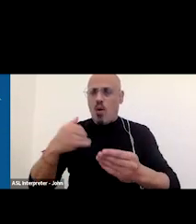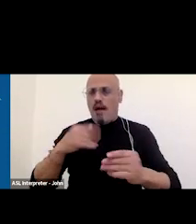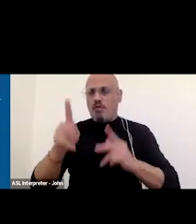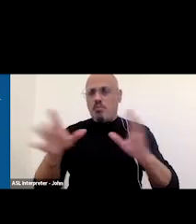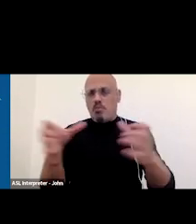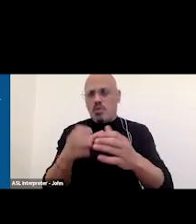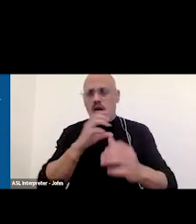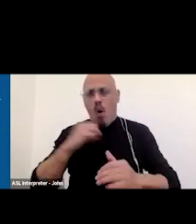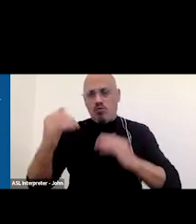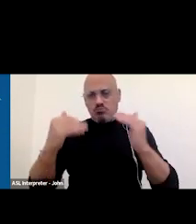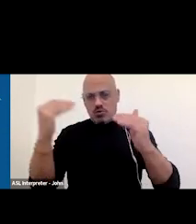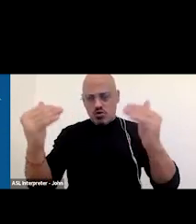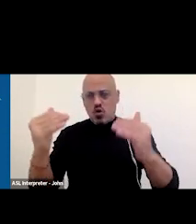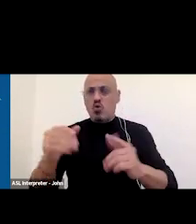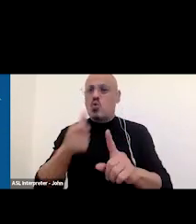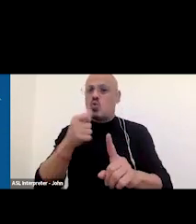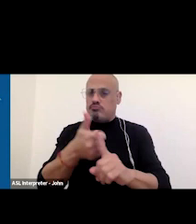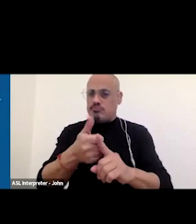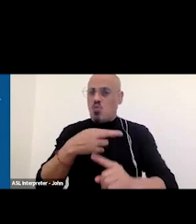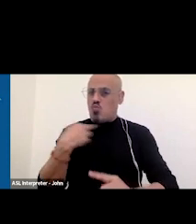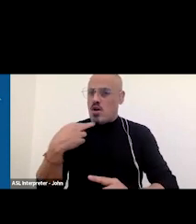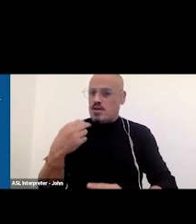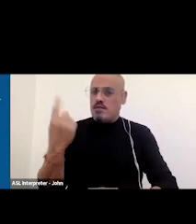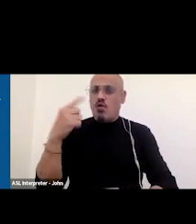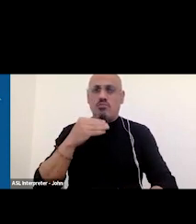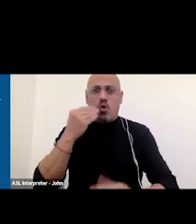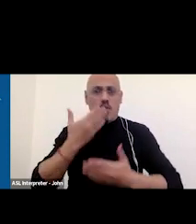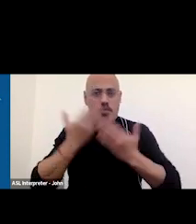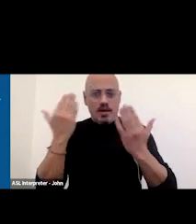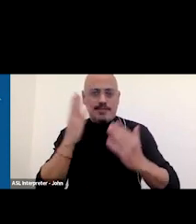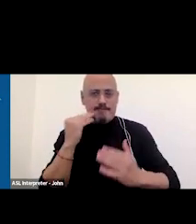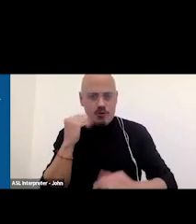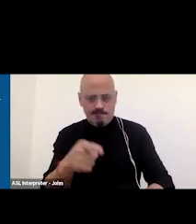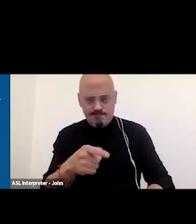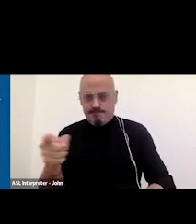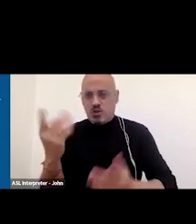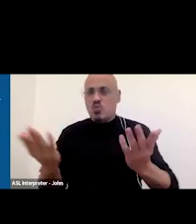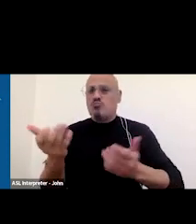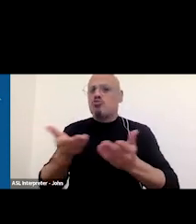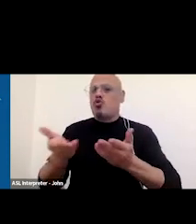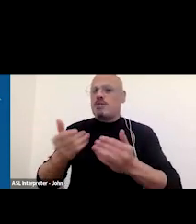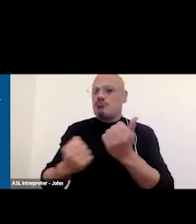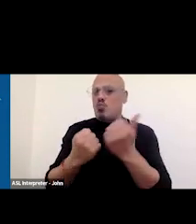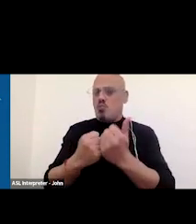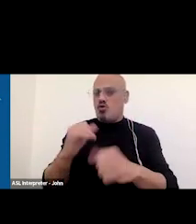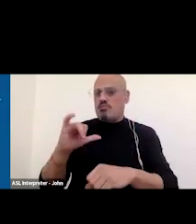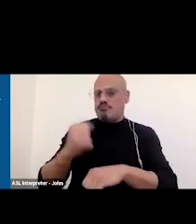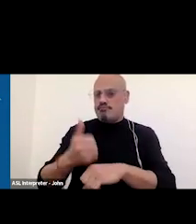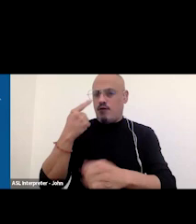of older adults at risk of or experiencing homelessness, and what services and supports are available to serve them.